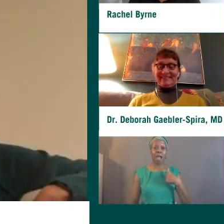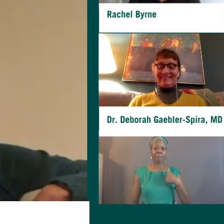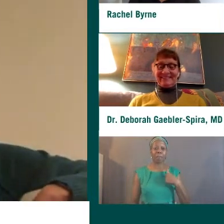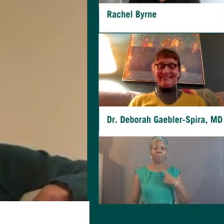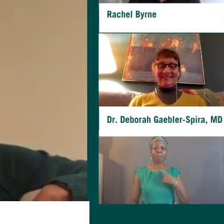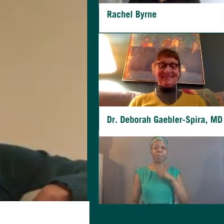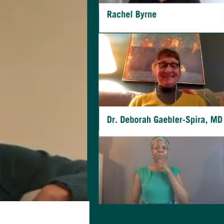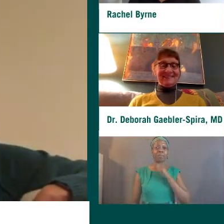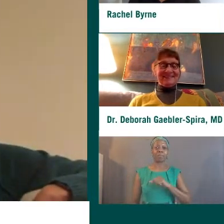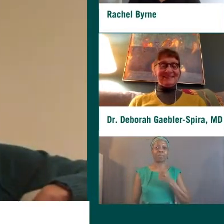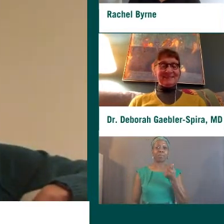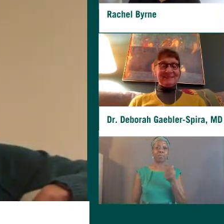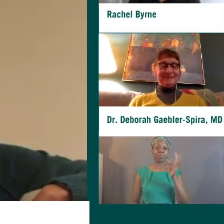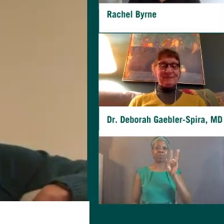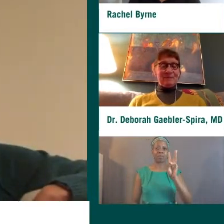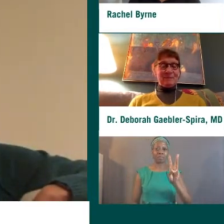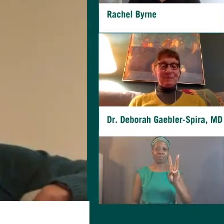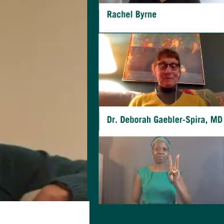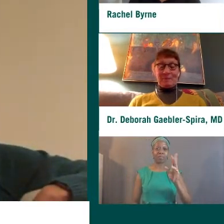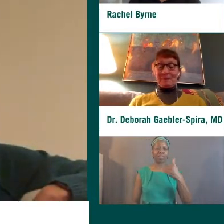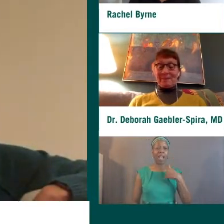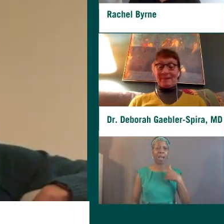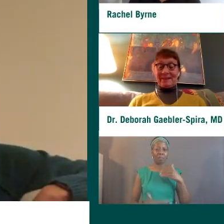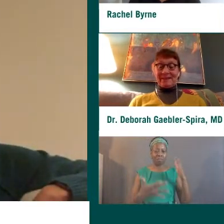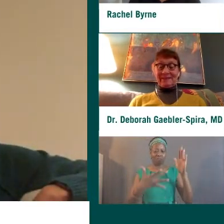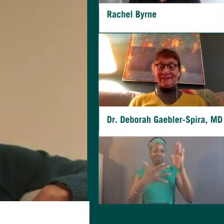I am a junior in high school.